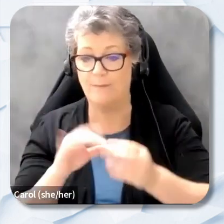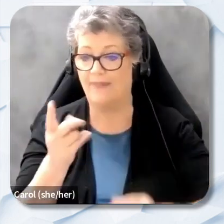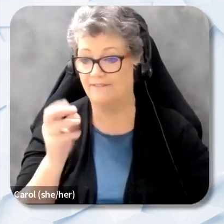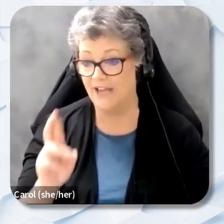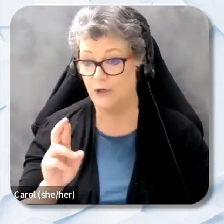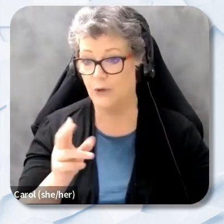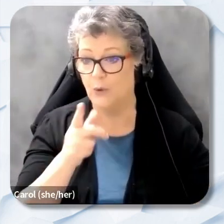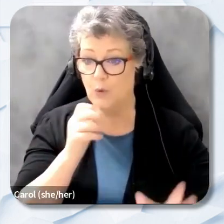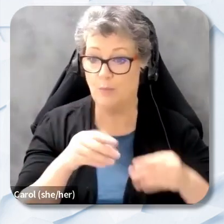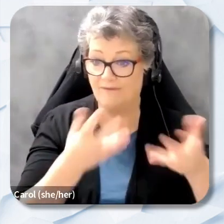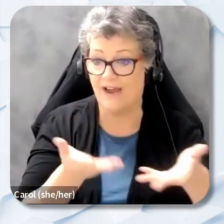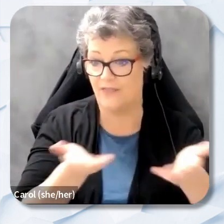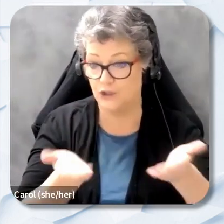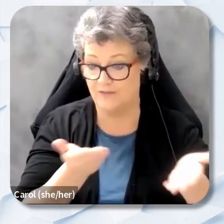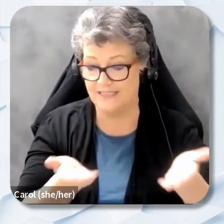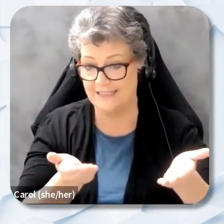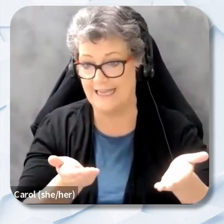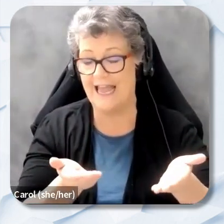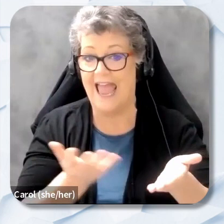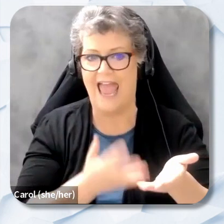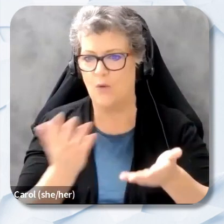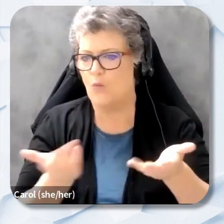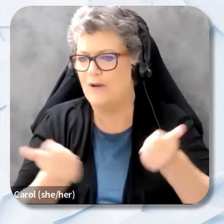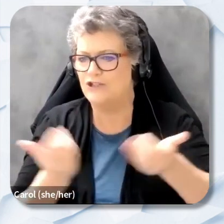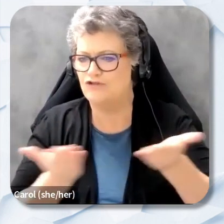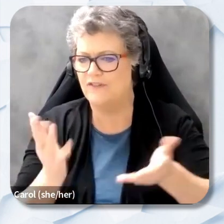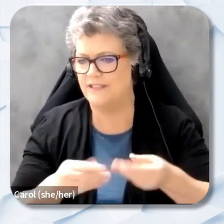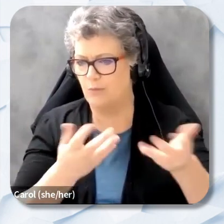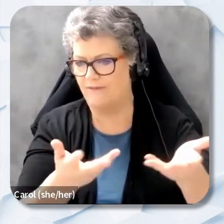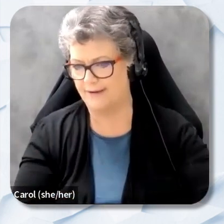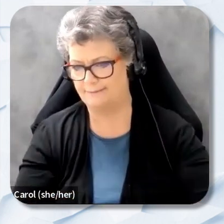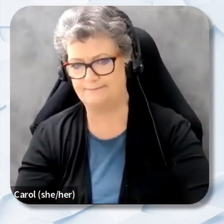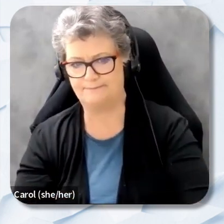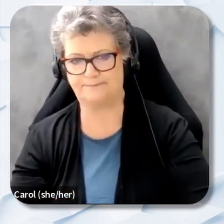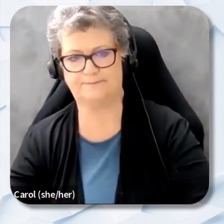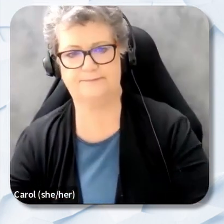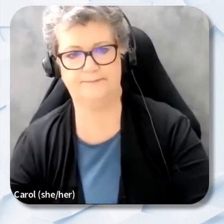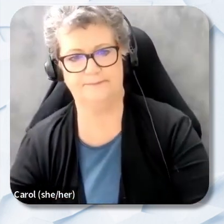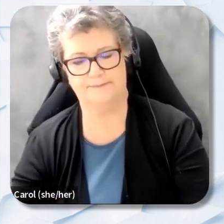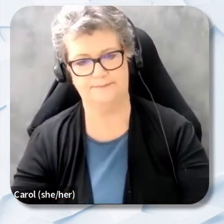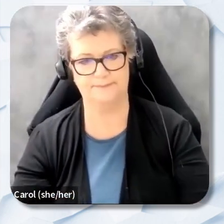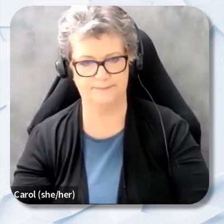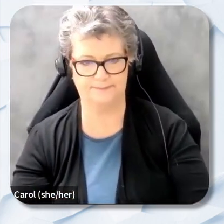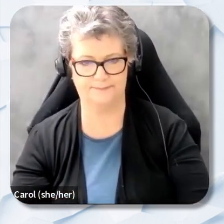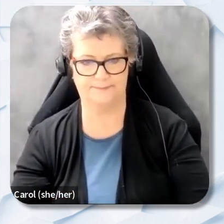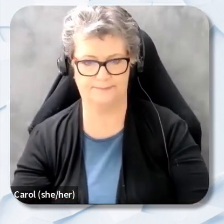and providers as well as the services they offered.